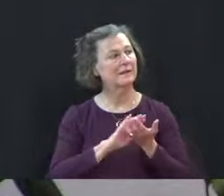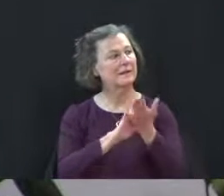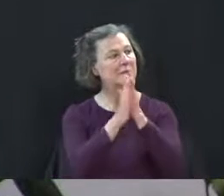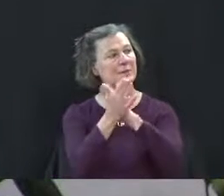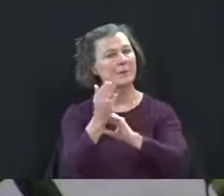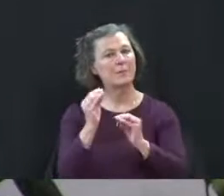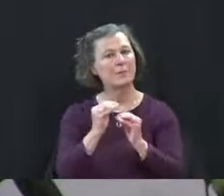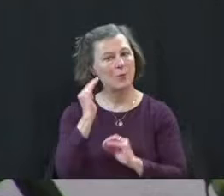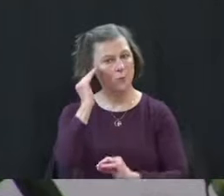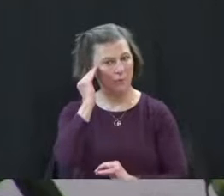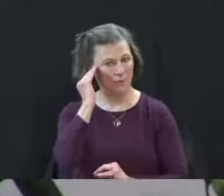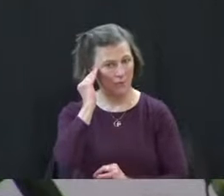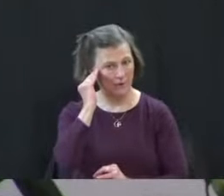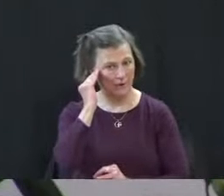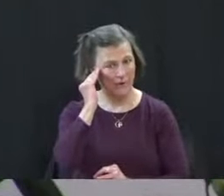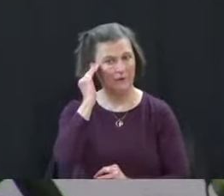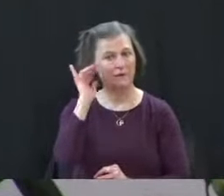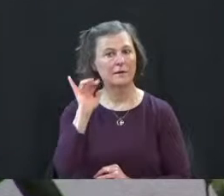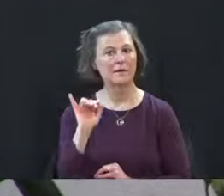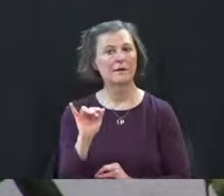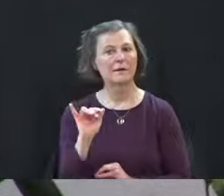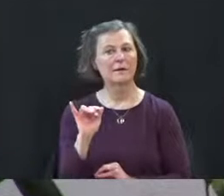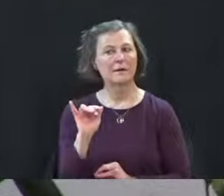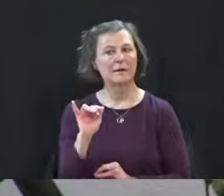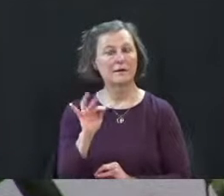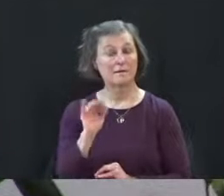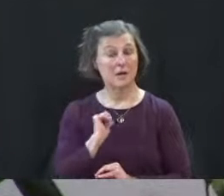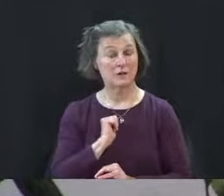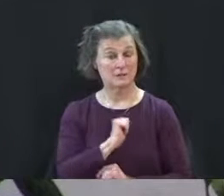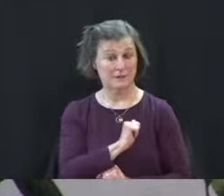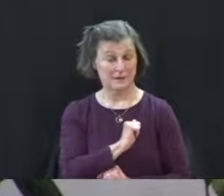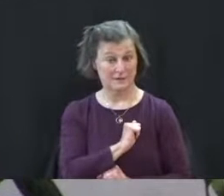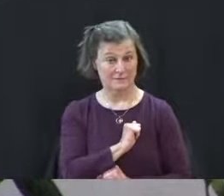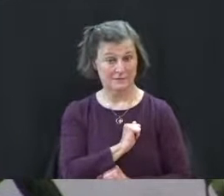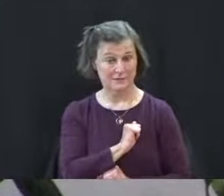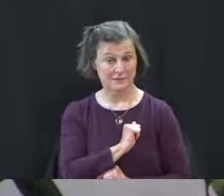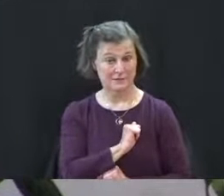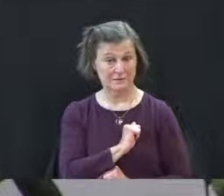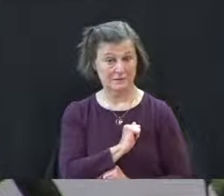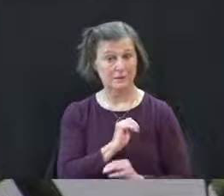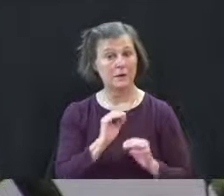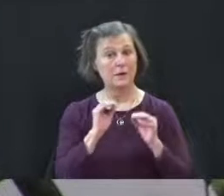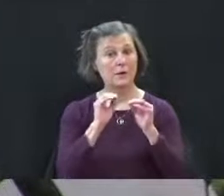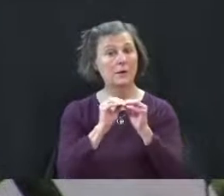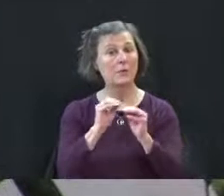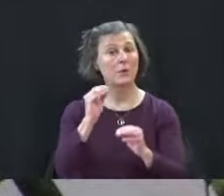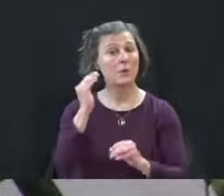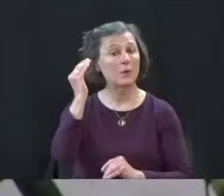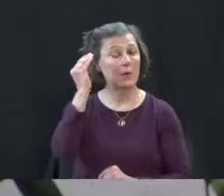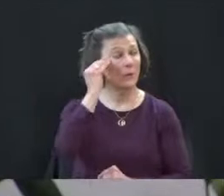aware of ourselves more aware of those around us.